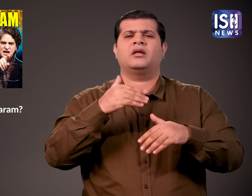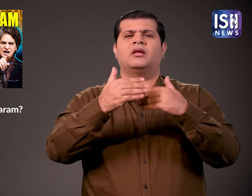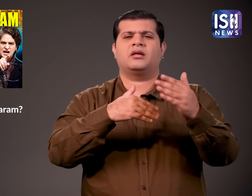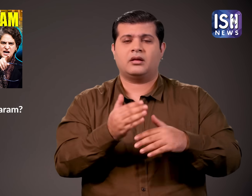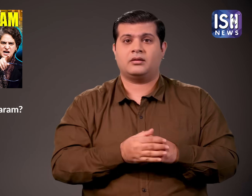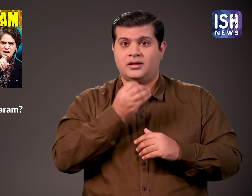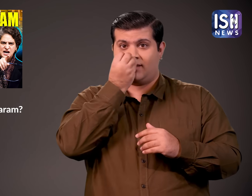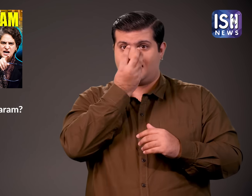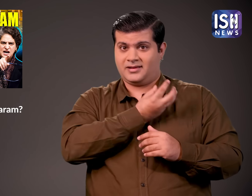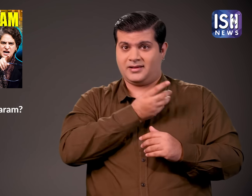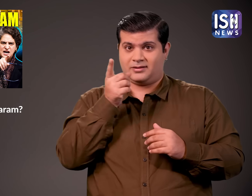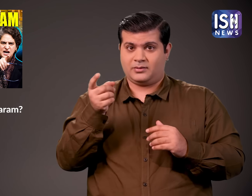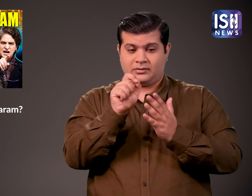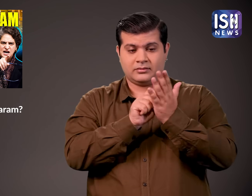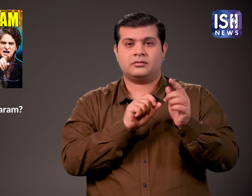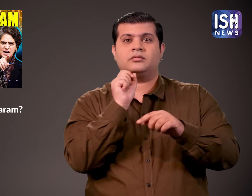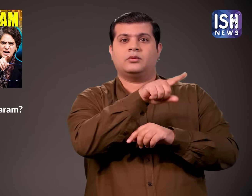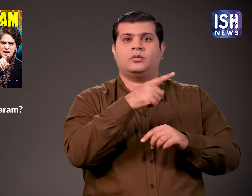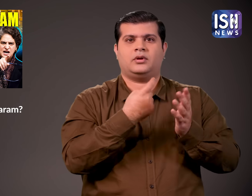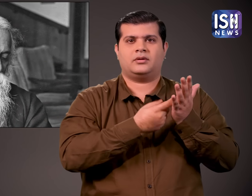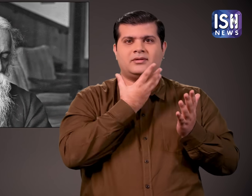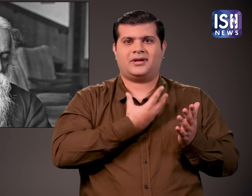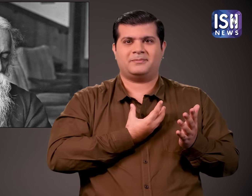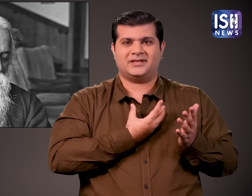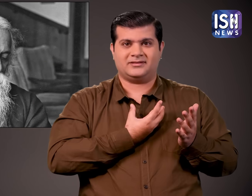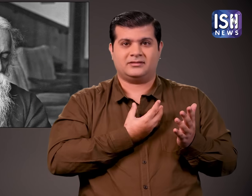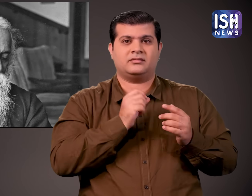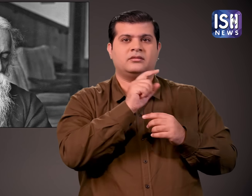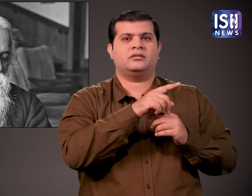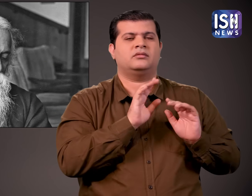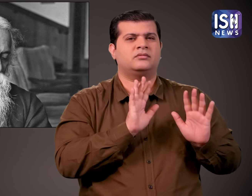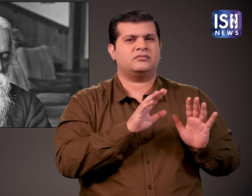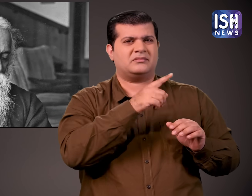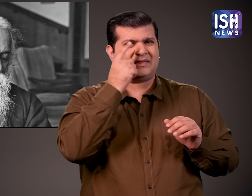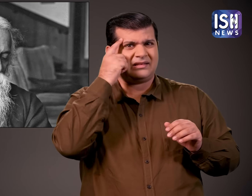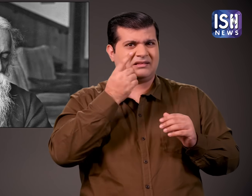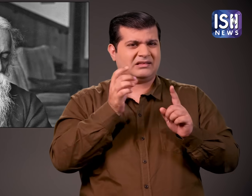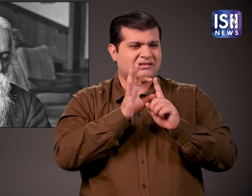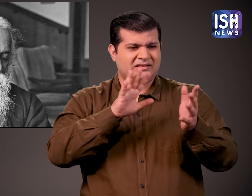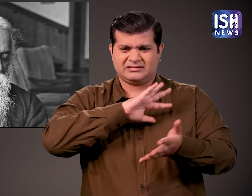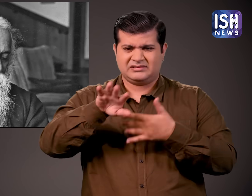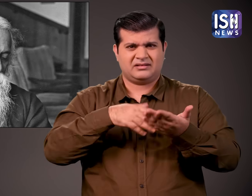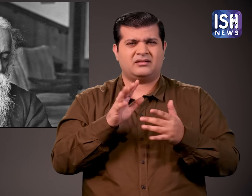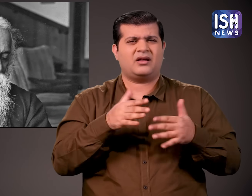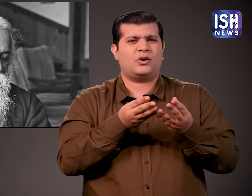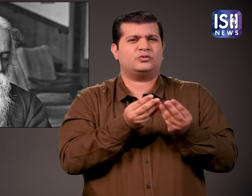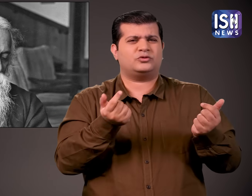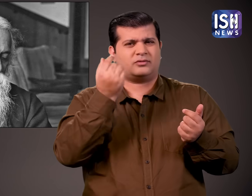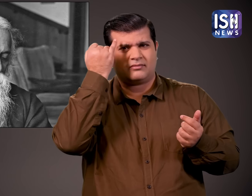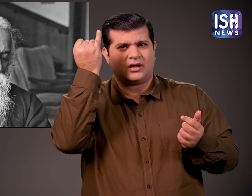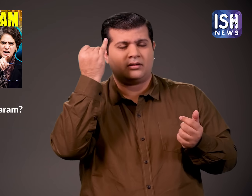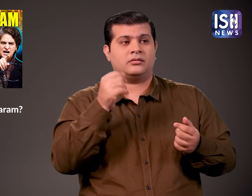Later, Nehru ji wrote to Rabindranath Tagore seeking a balanced solution to the growing clashes.